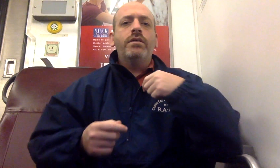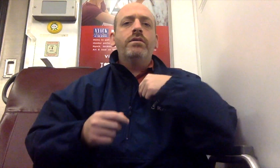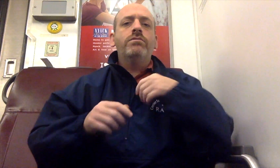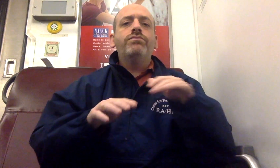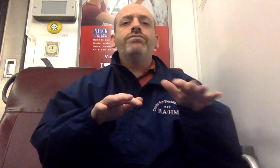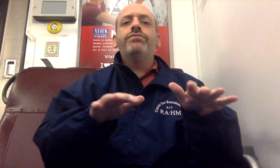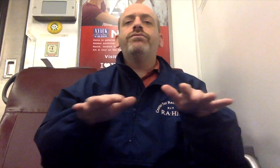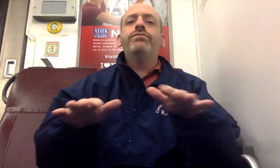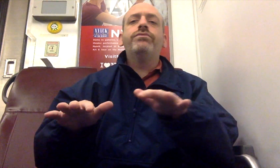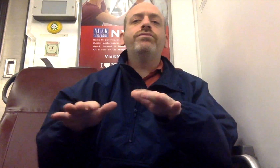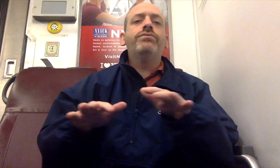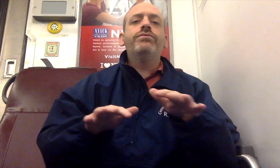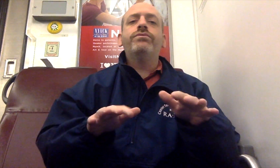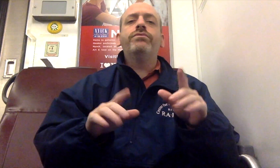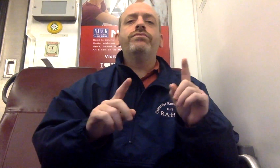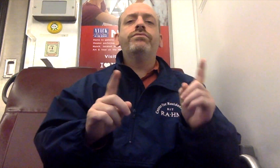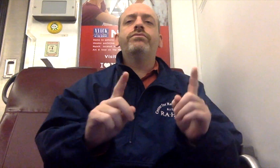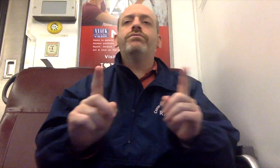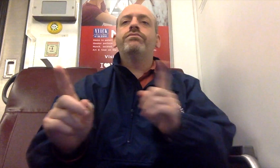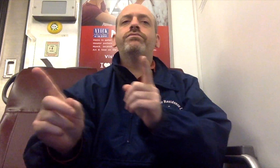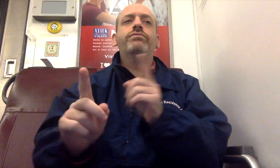Lately, I've been seeing a lot of chatters in